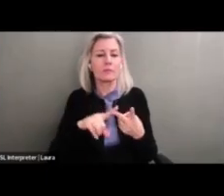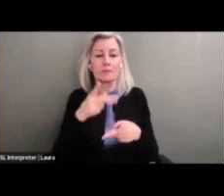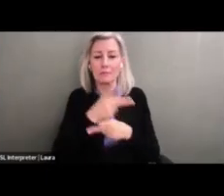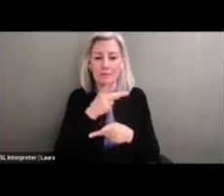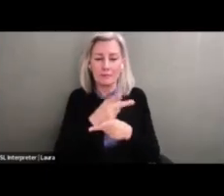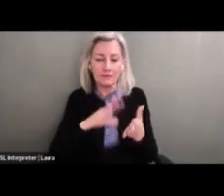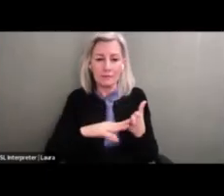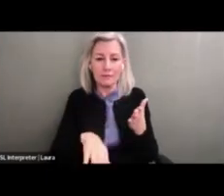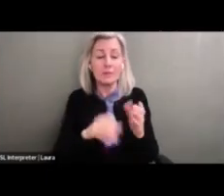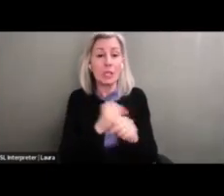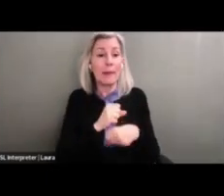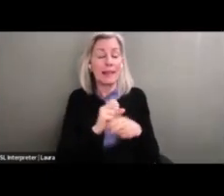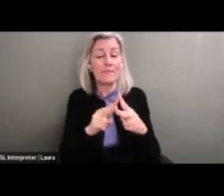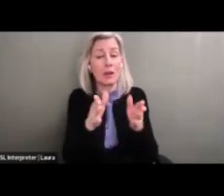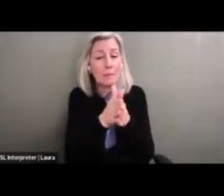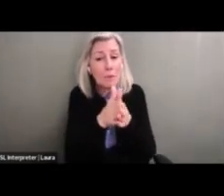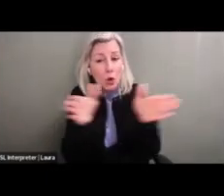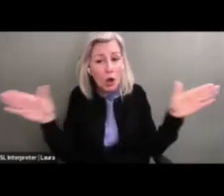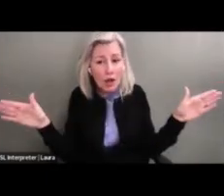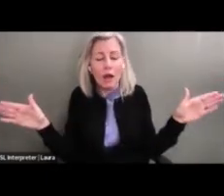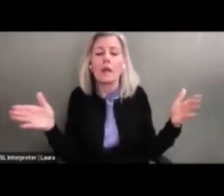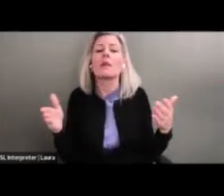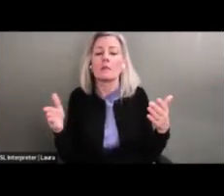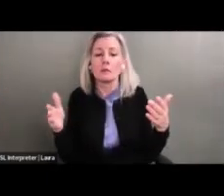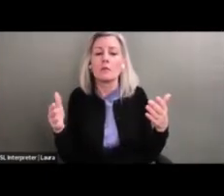in developing the definitions for disability in medical frailty